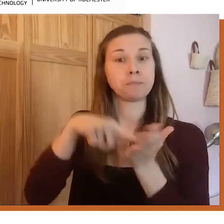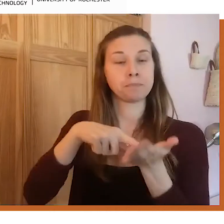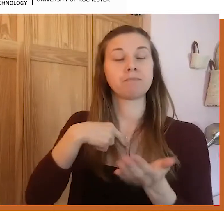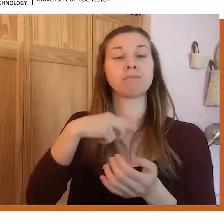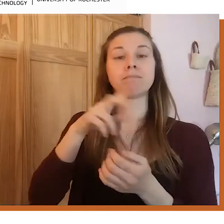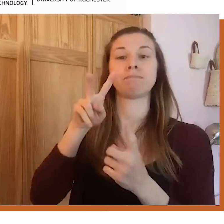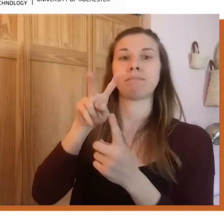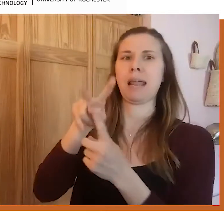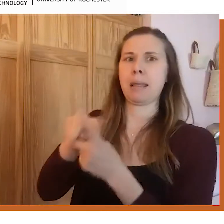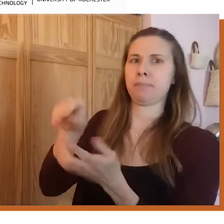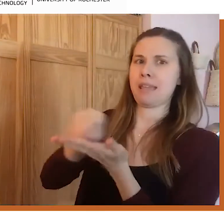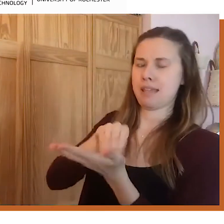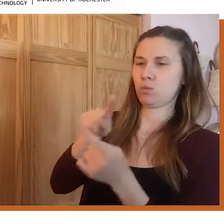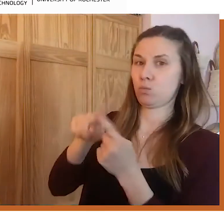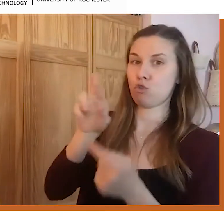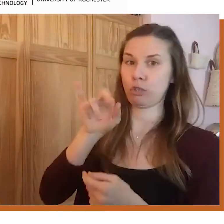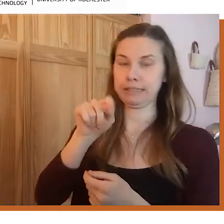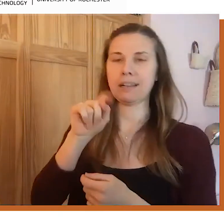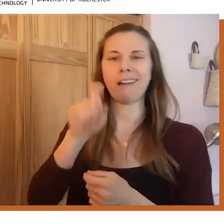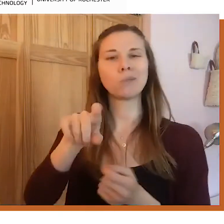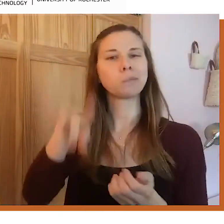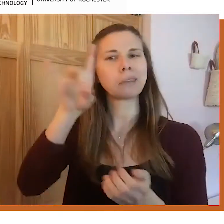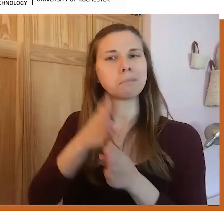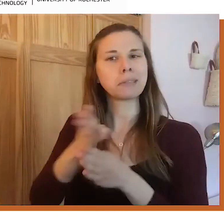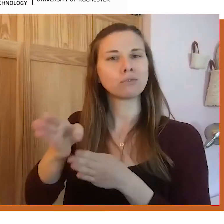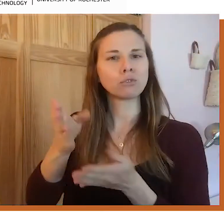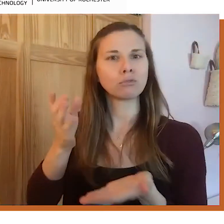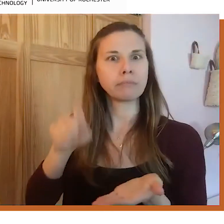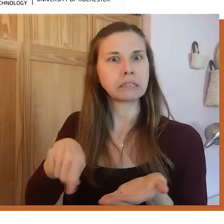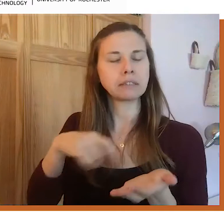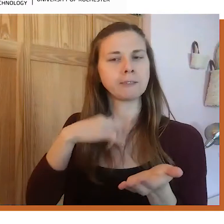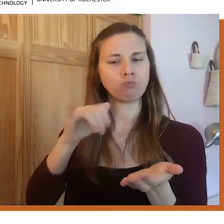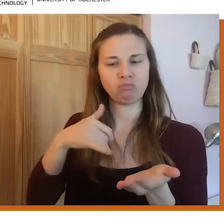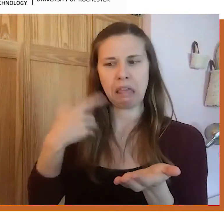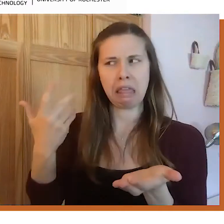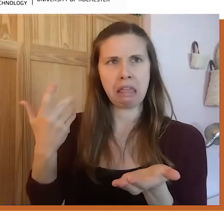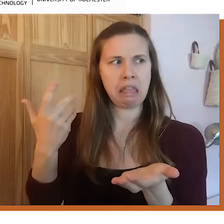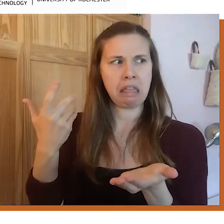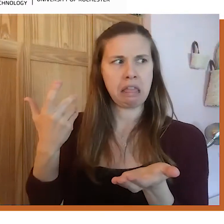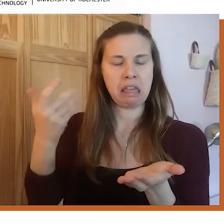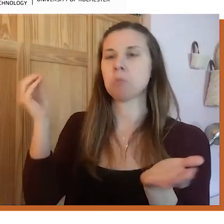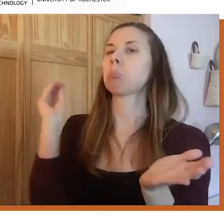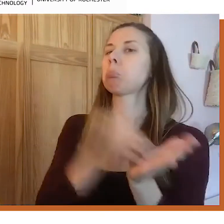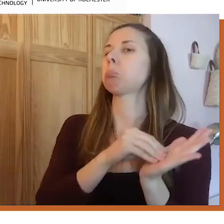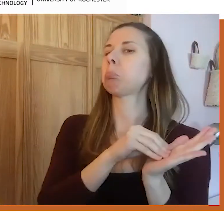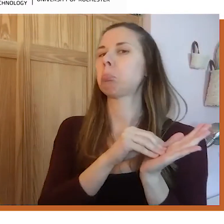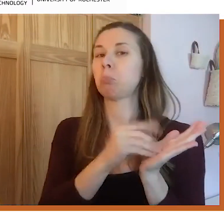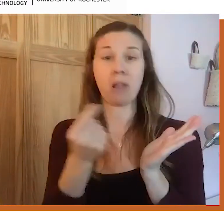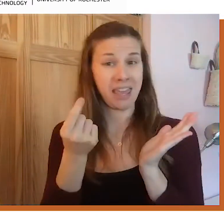and when I filled out my application for RIT admissions, I had to put down my major, which I wasn't sure yet,